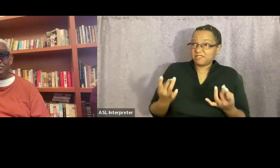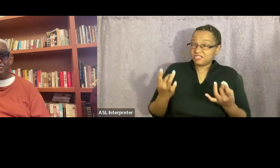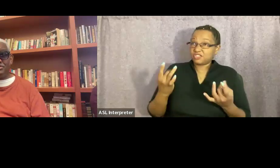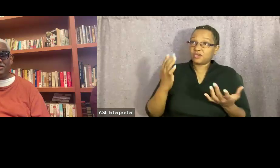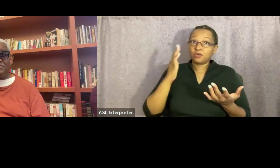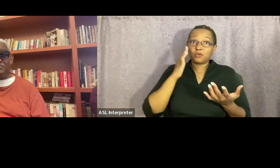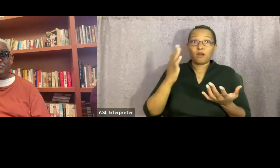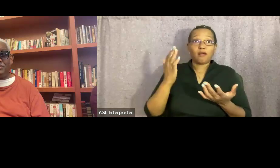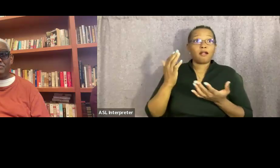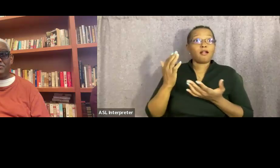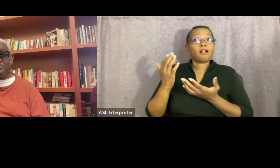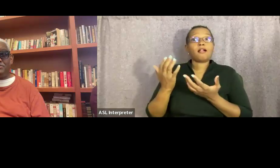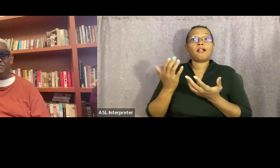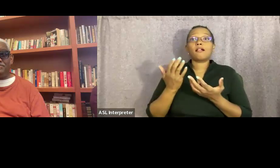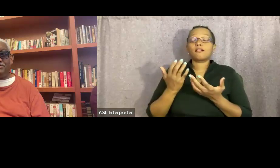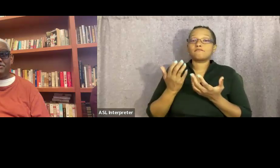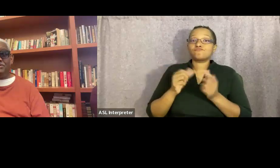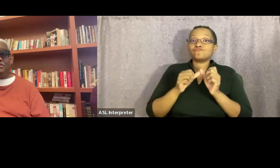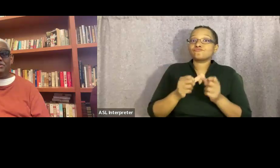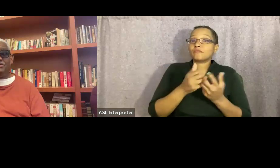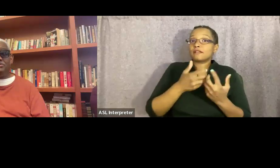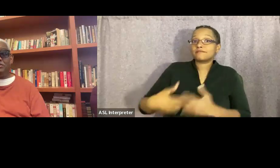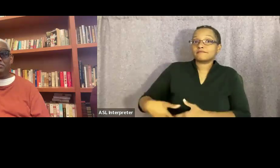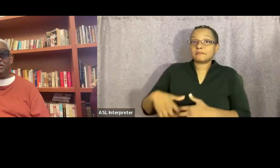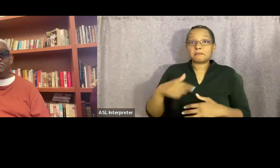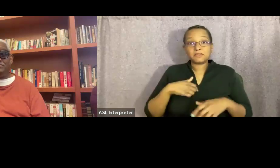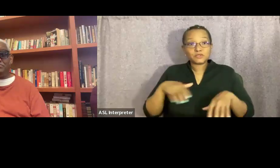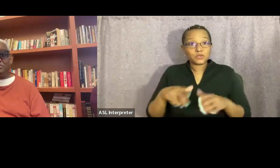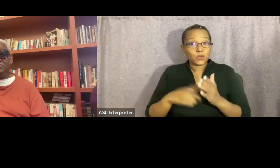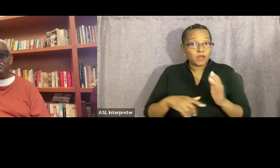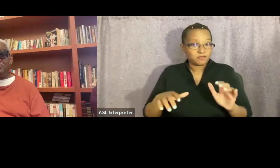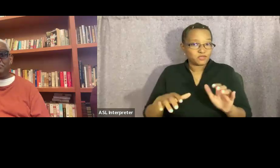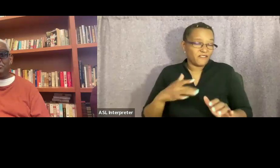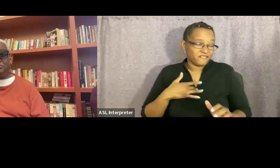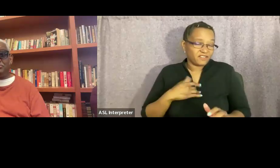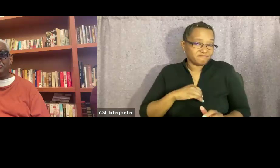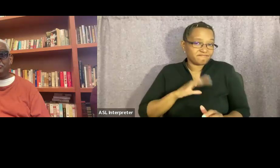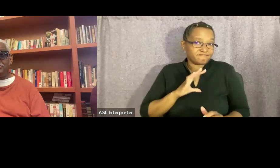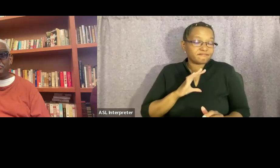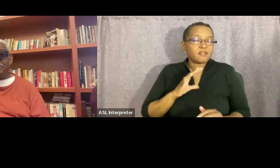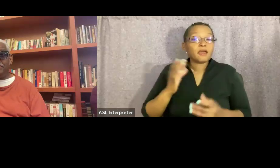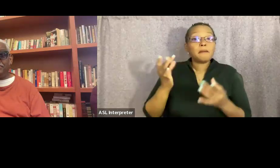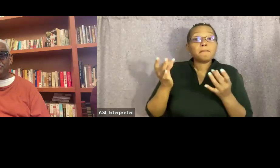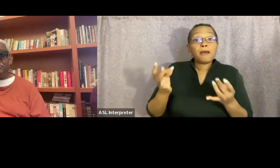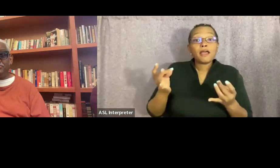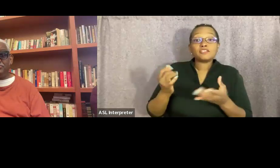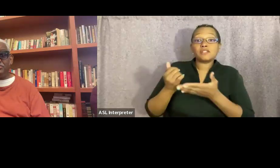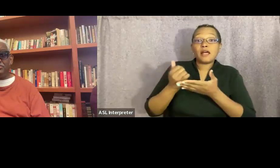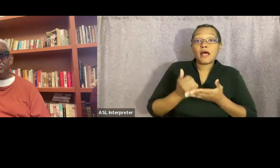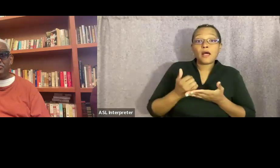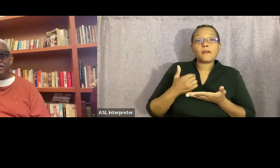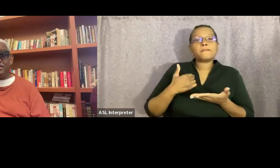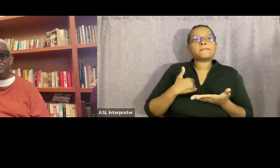this thing and I feel great about it. It has help uplifted me from a person who was doing okay and